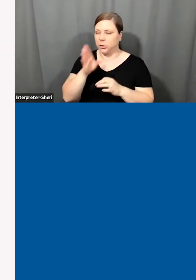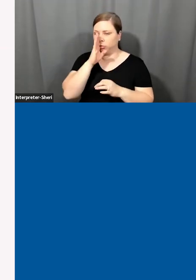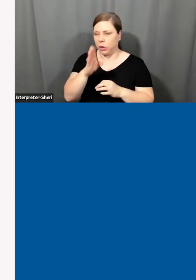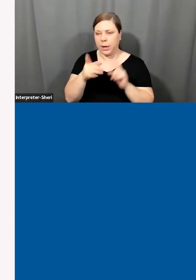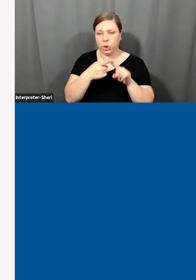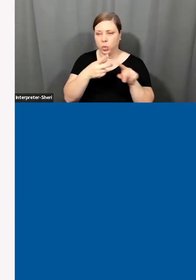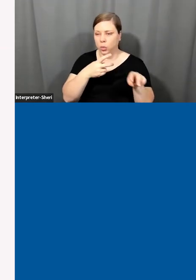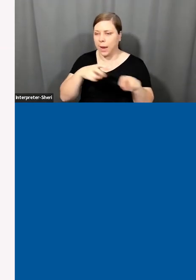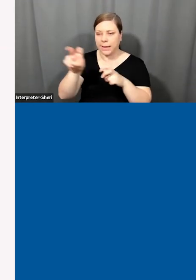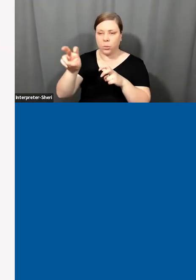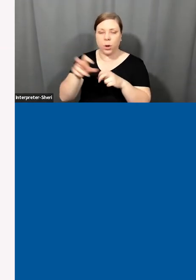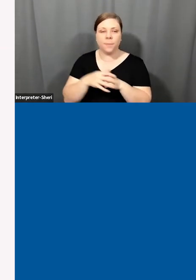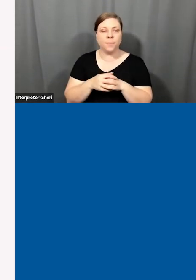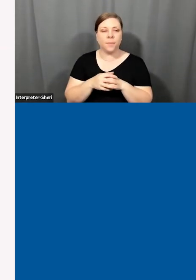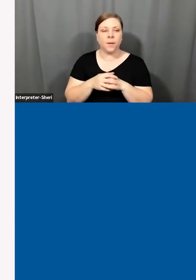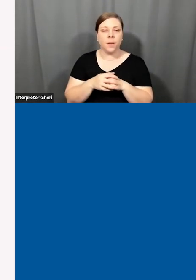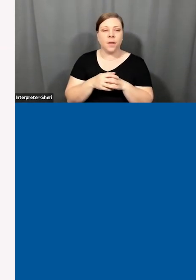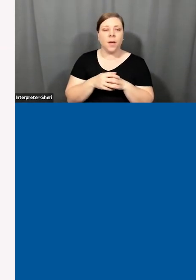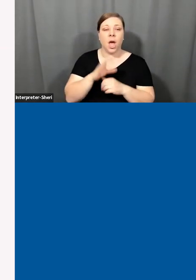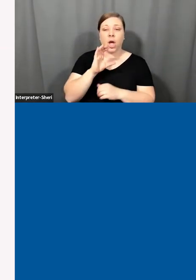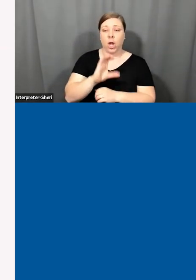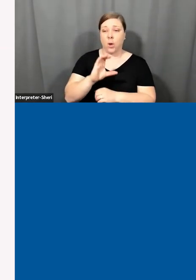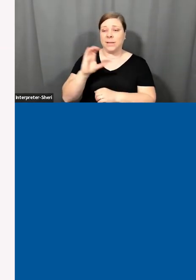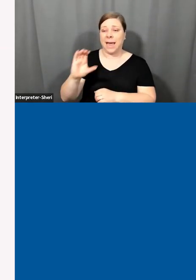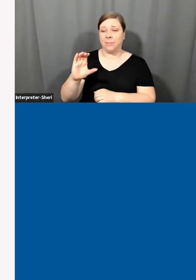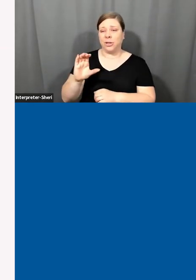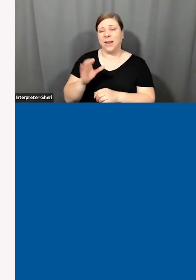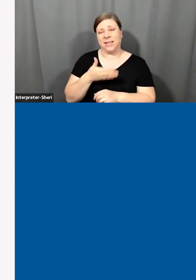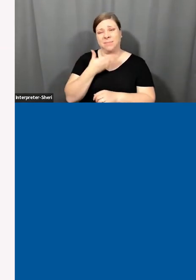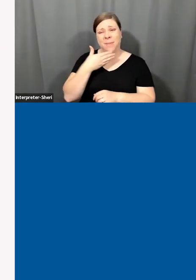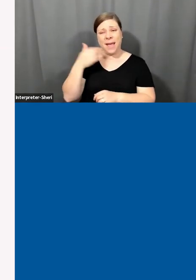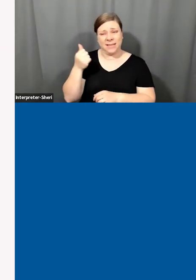Closed captions are the ideal thing. That's what we want to strive for,